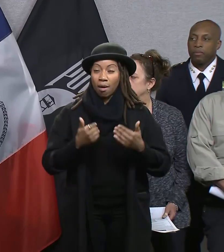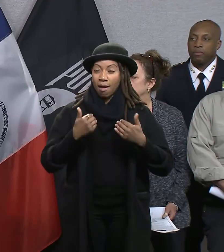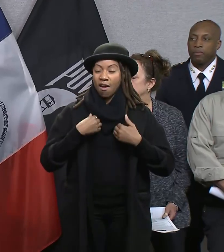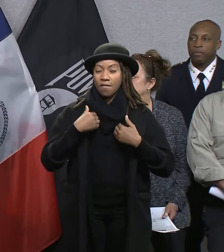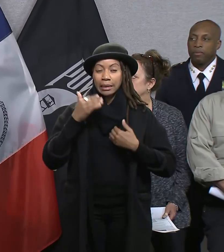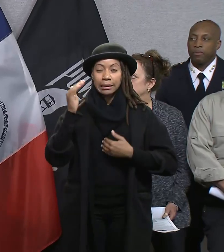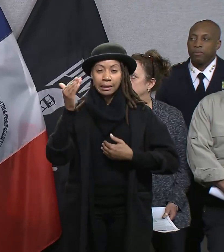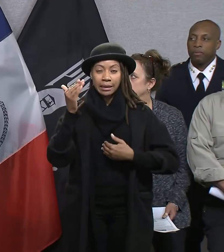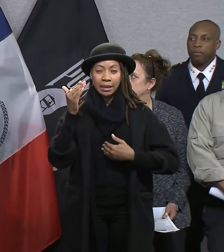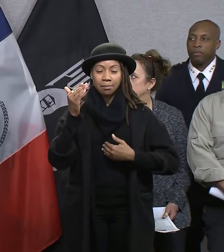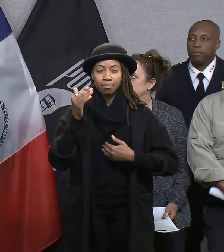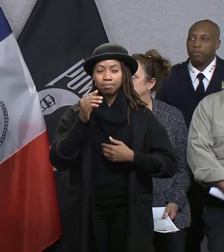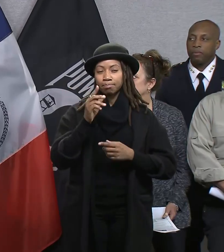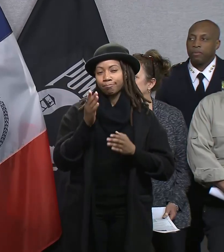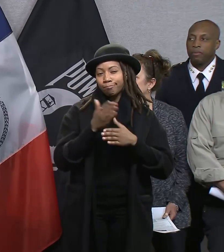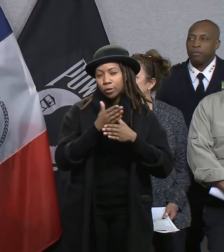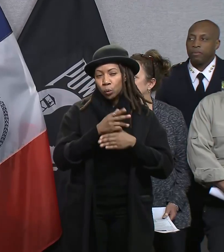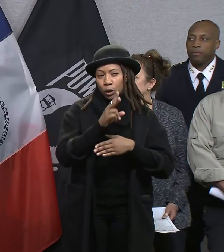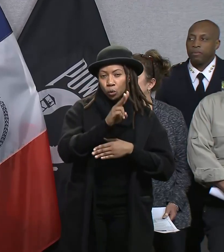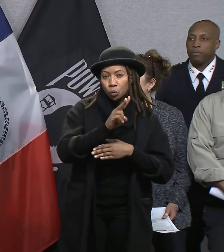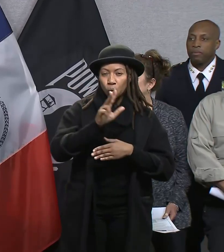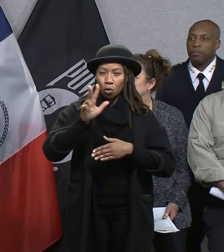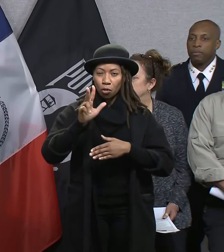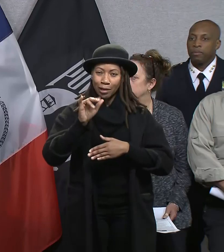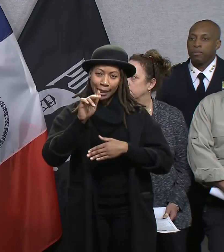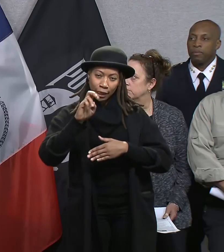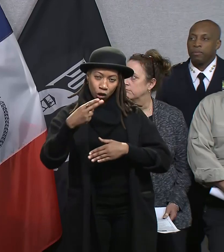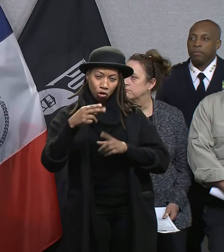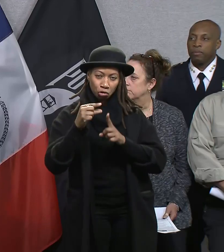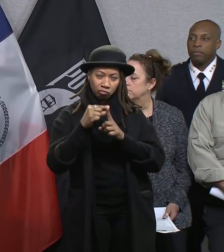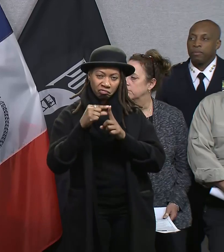TAKE HER CAUTIONS.